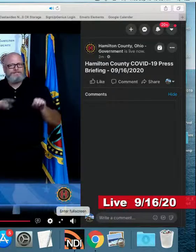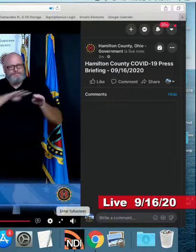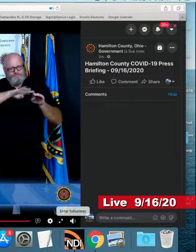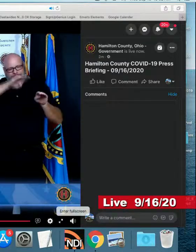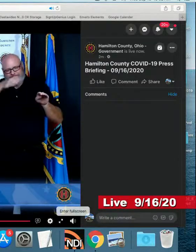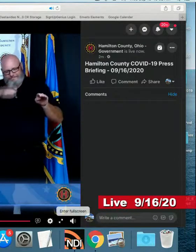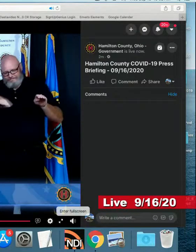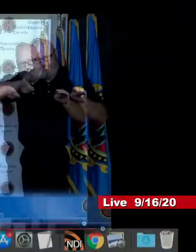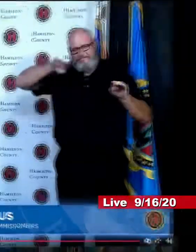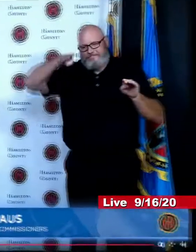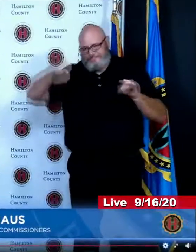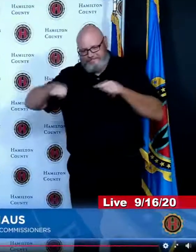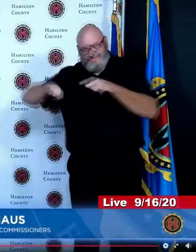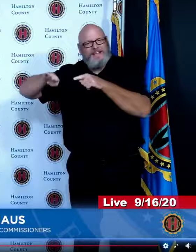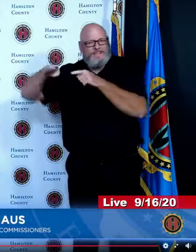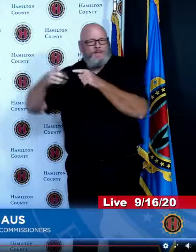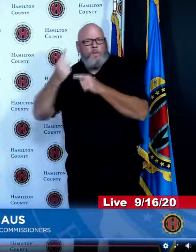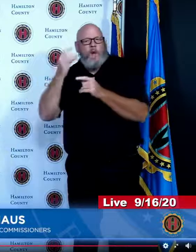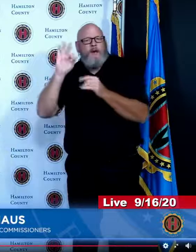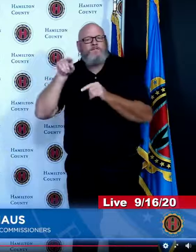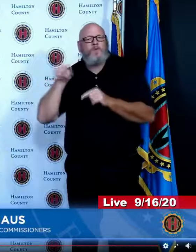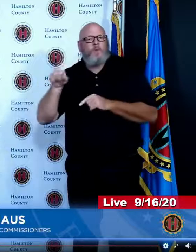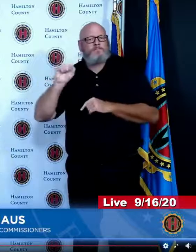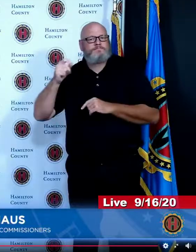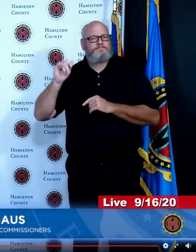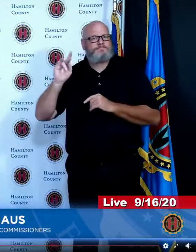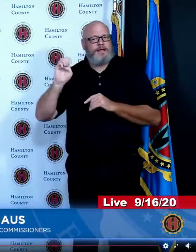we've been at really for the last few weeks